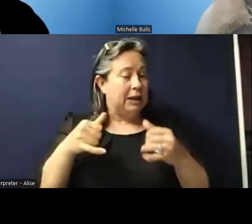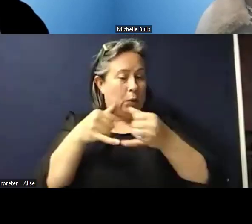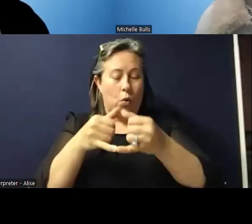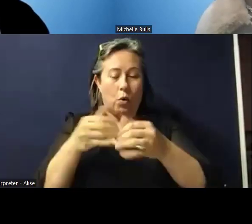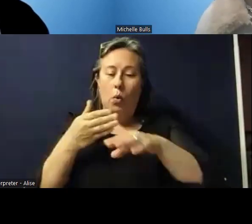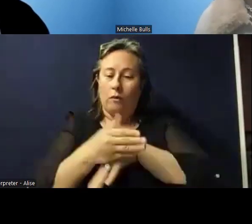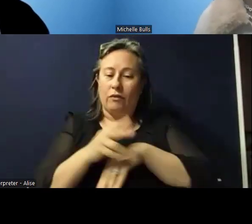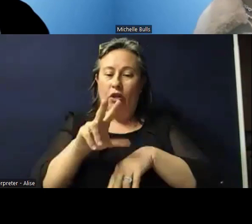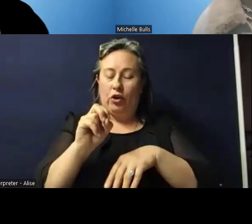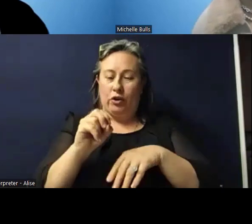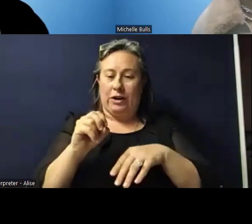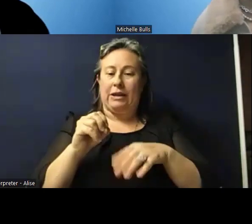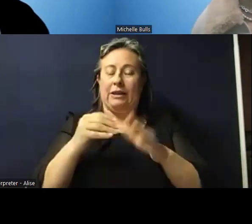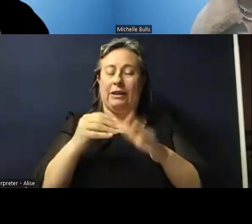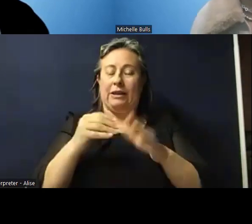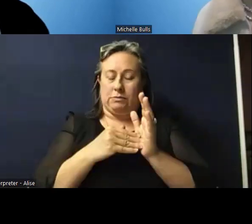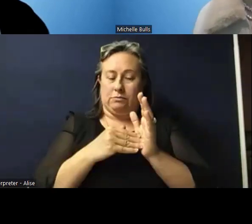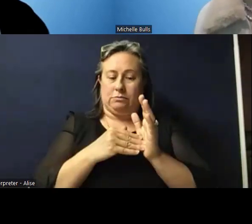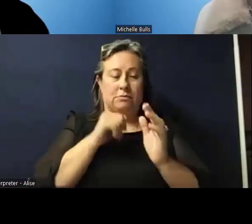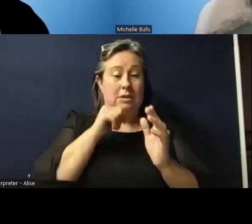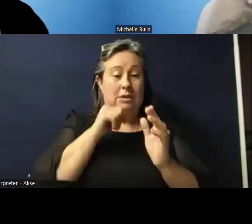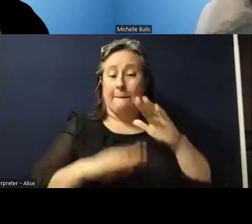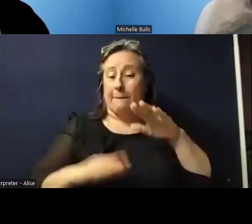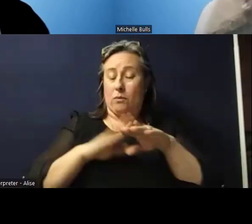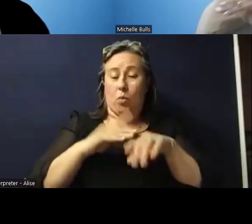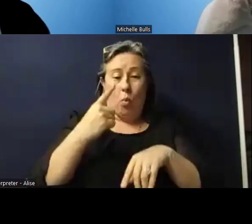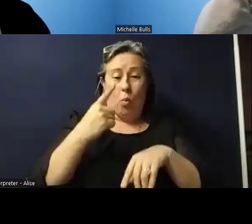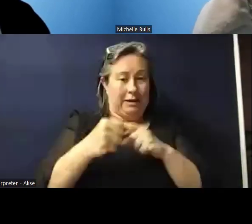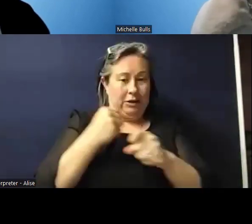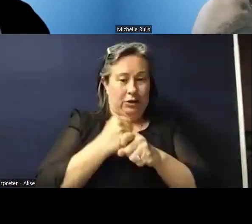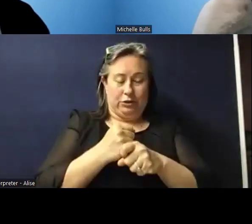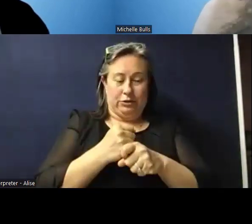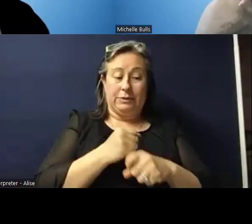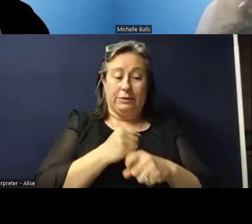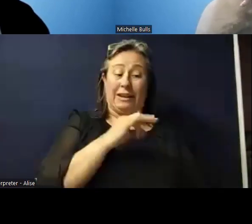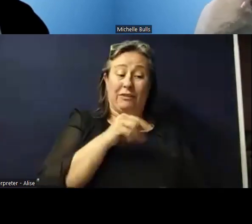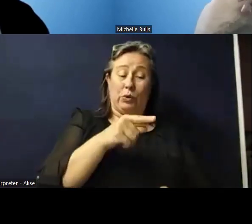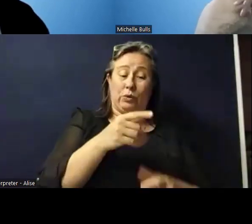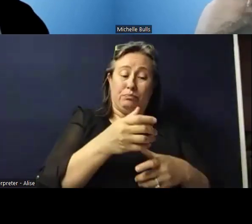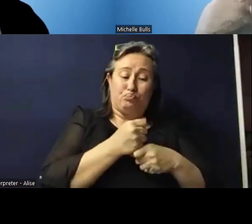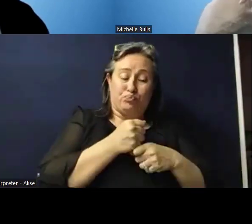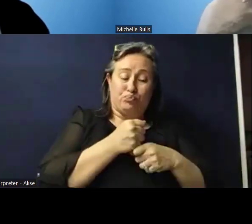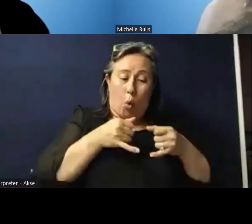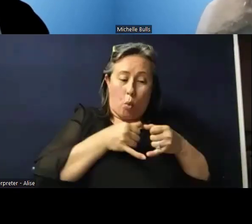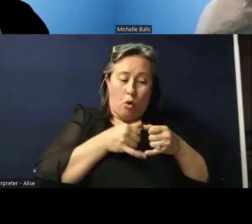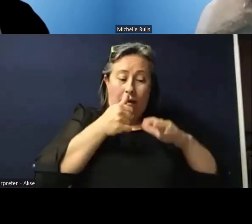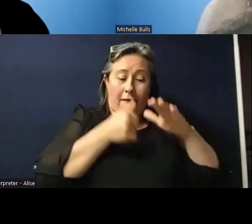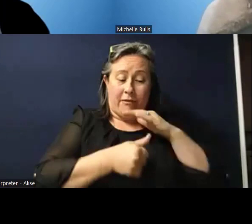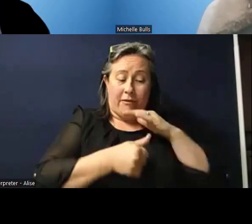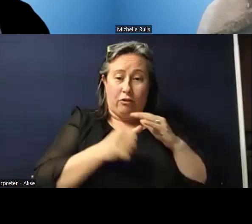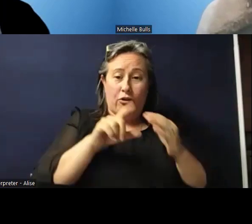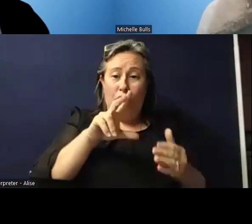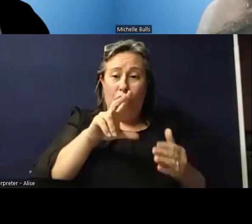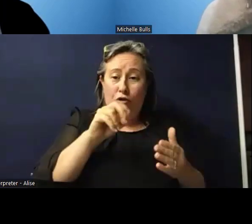So it's not based on a single year, and it's ... Even if you start with an initial award that's under 30,000, as soon as you modify it